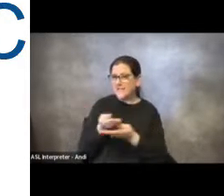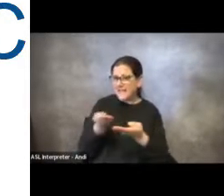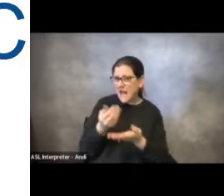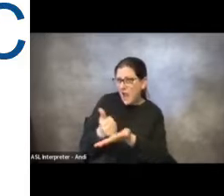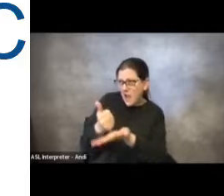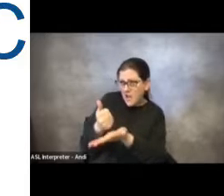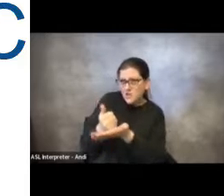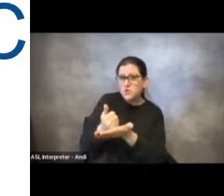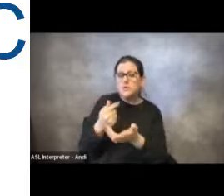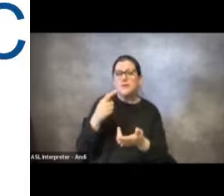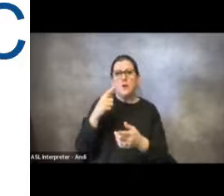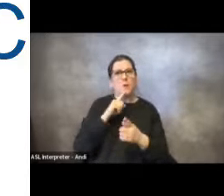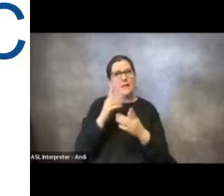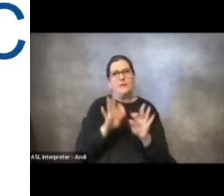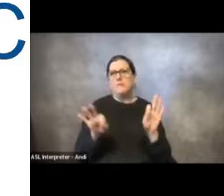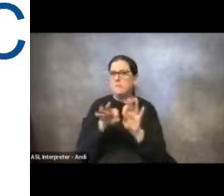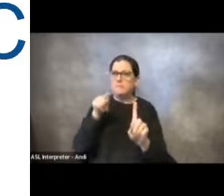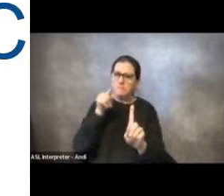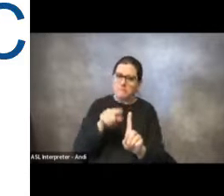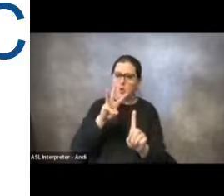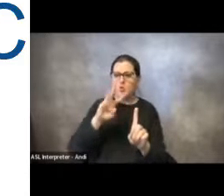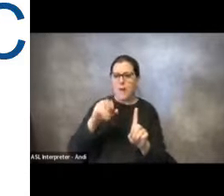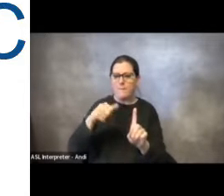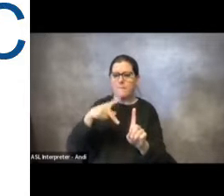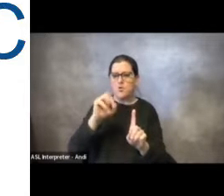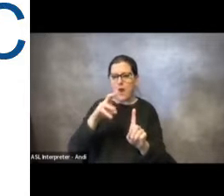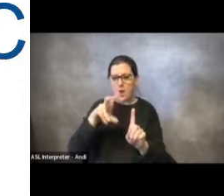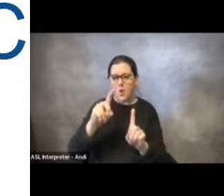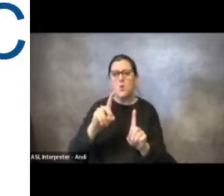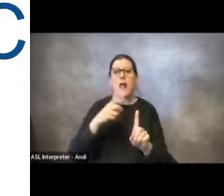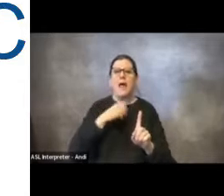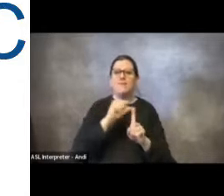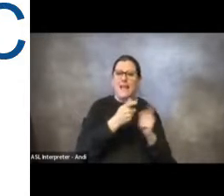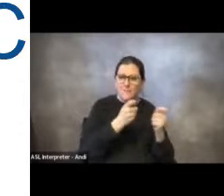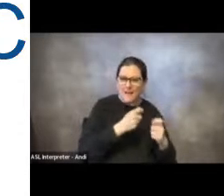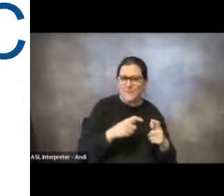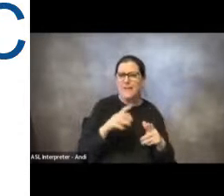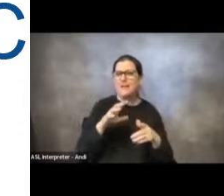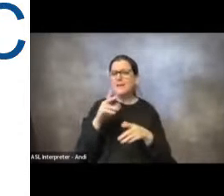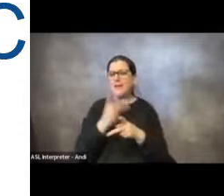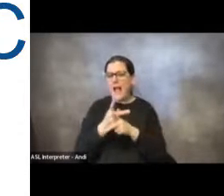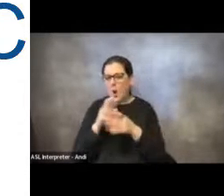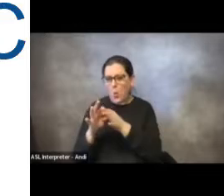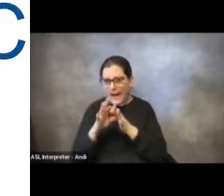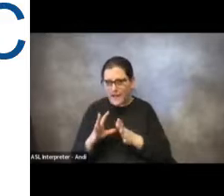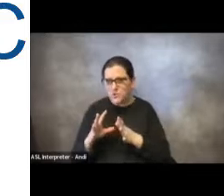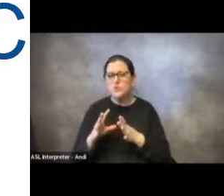wrapped around the importance of, you know, case management, care coordination, when we're talking about an individual with brain injury to make sure that